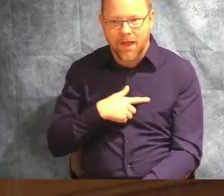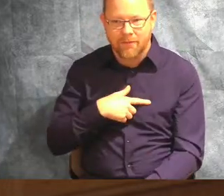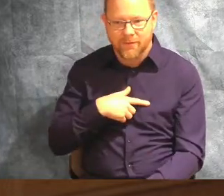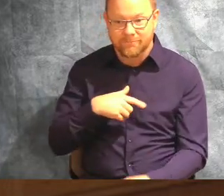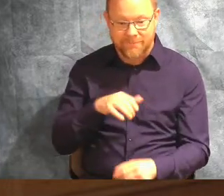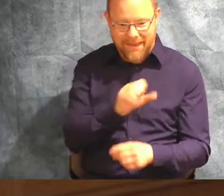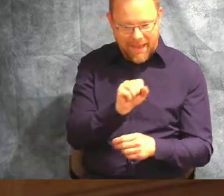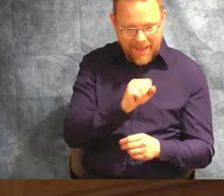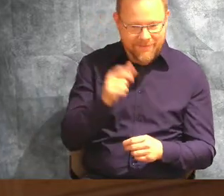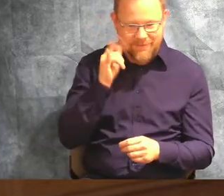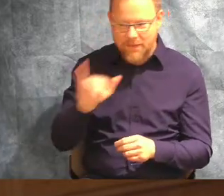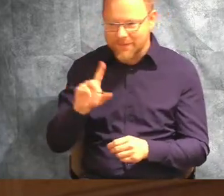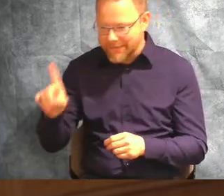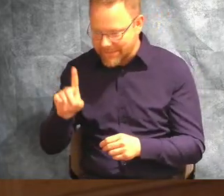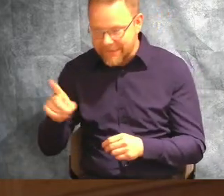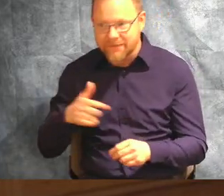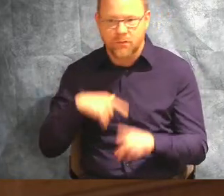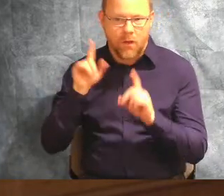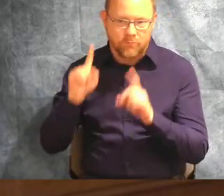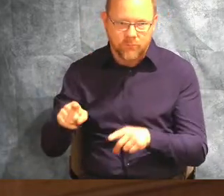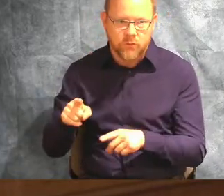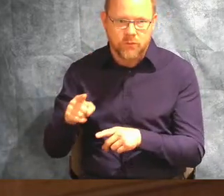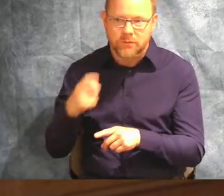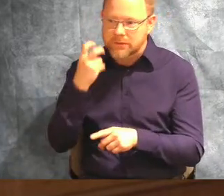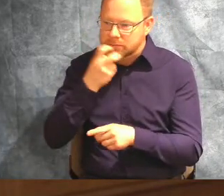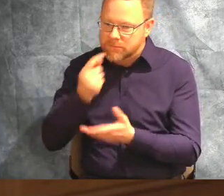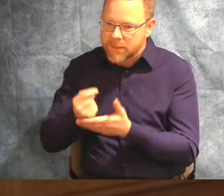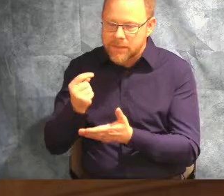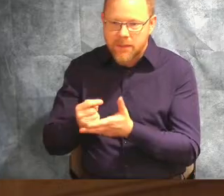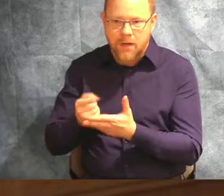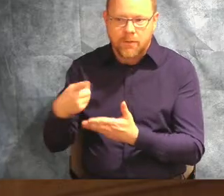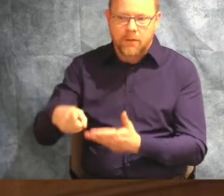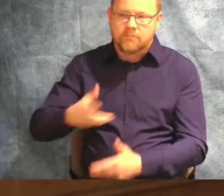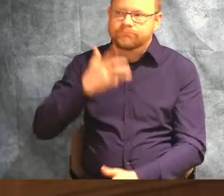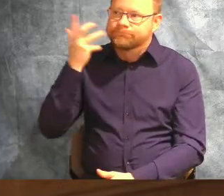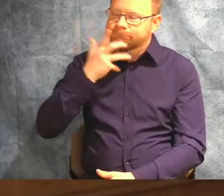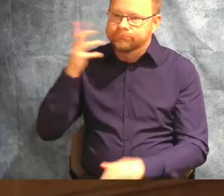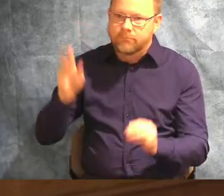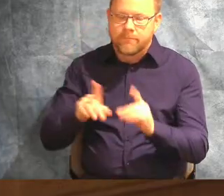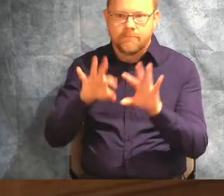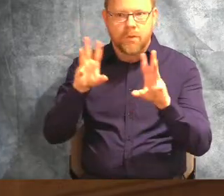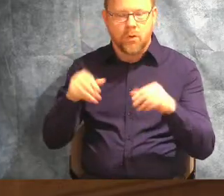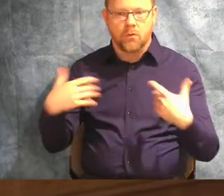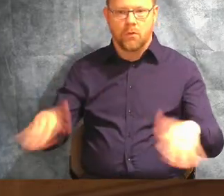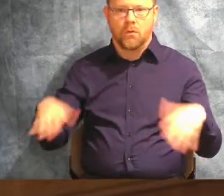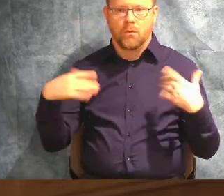so I went to speech therapy and they truly they are just miracle workers. So thank you for what